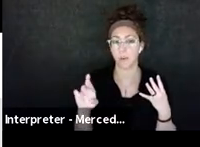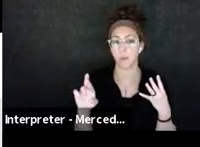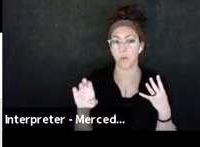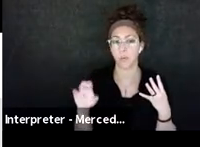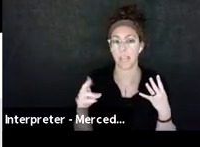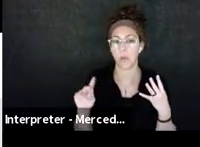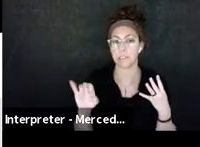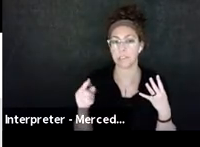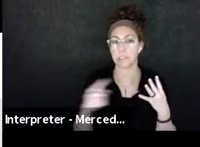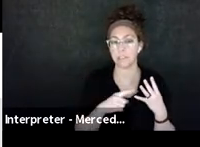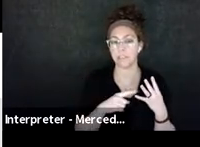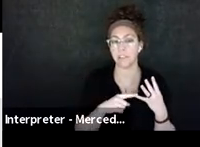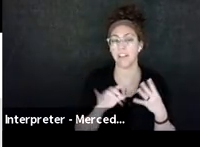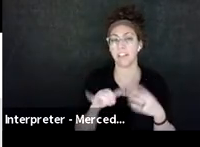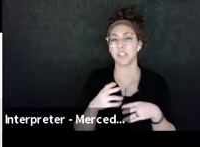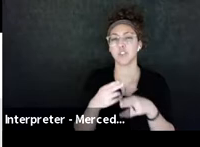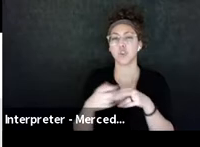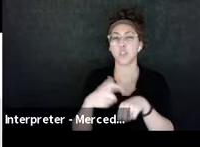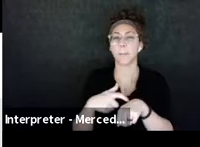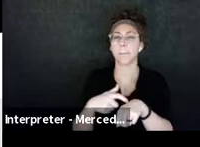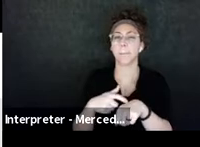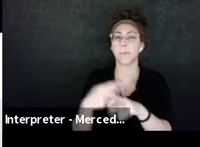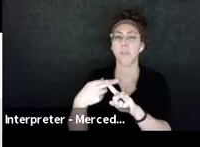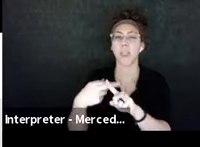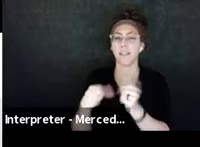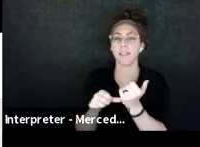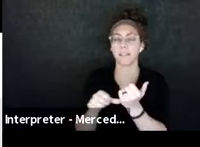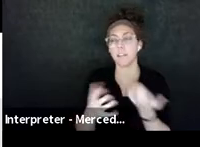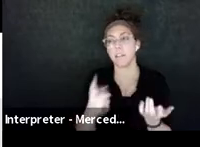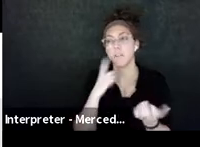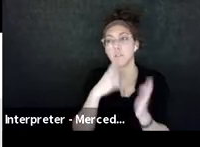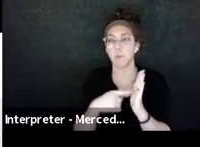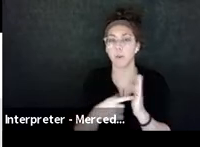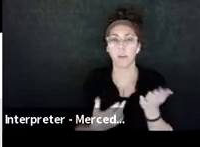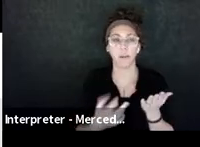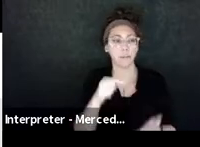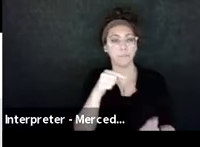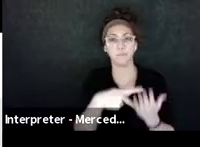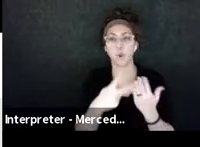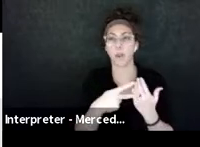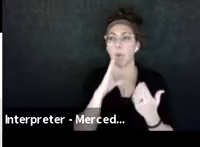maria.rodriguez: short term rental assistance. So for example, in the rapid rehousing program will prolly assist with a double deposit